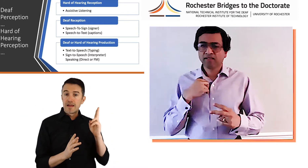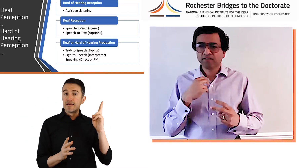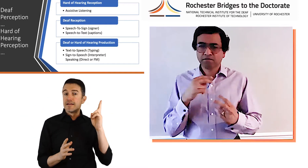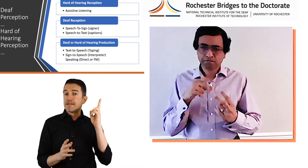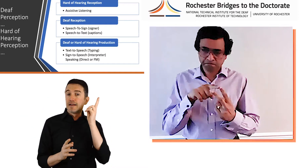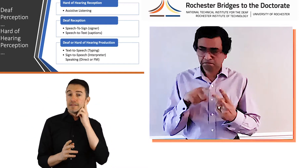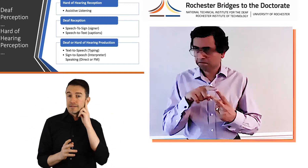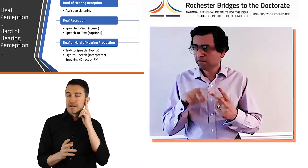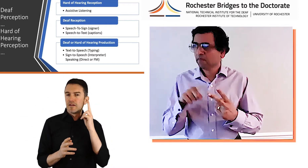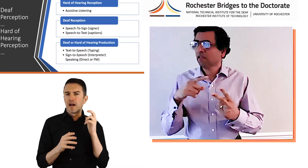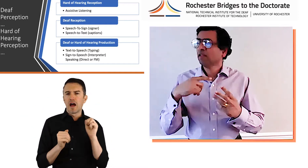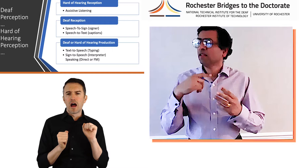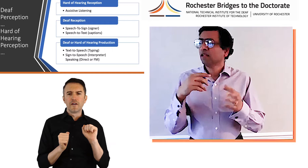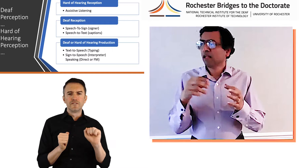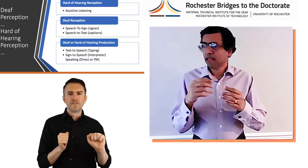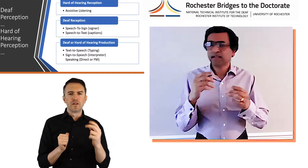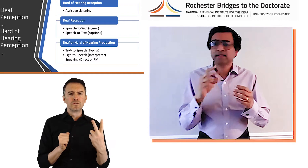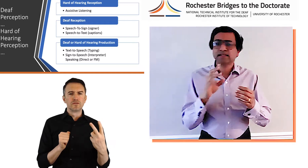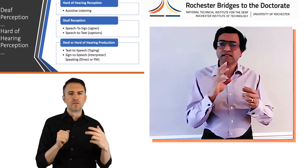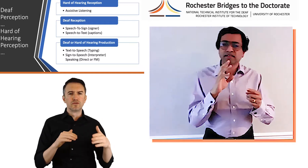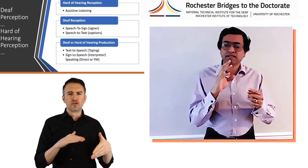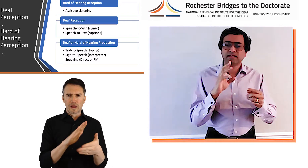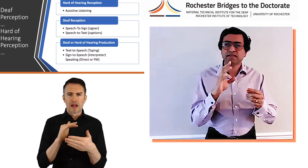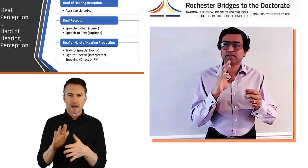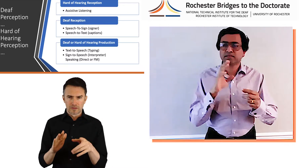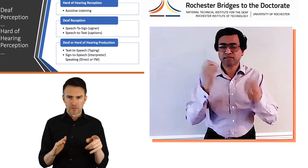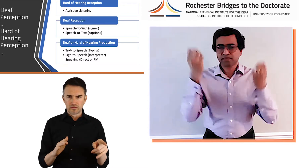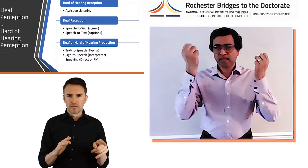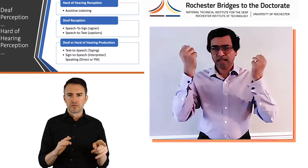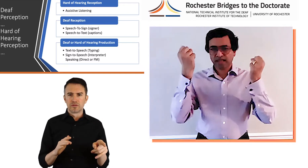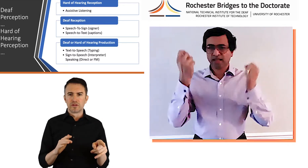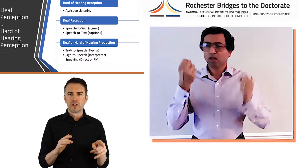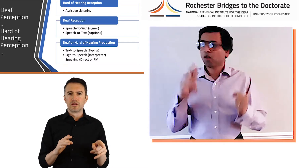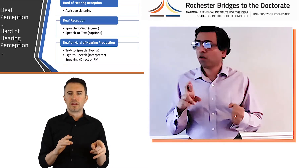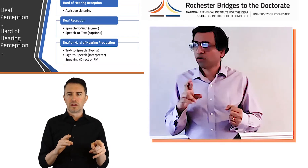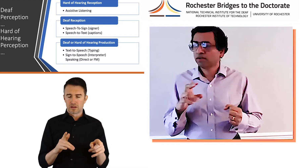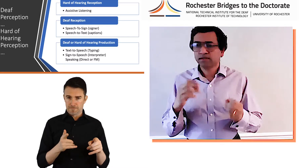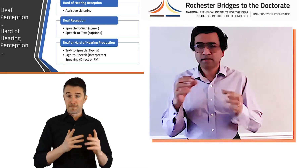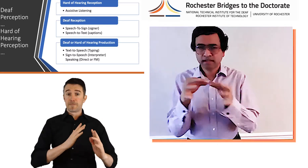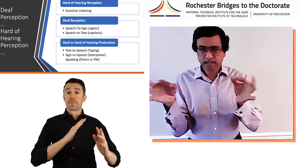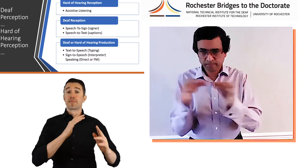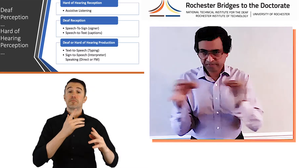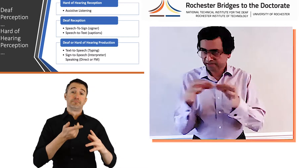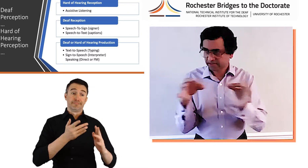deaf reception, whether it be speech-to-sign or speech-to-text in captions.